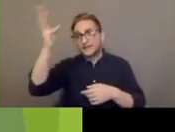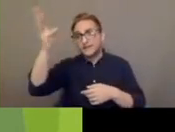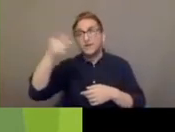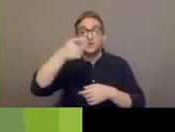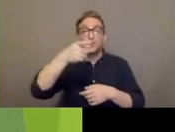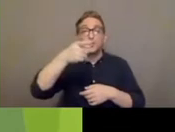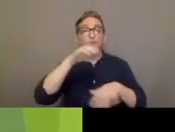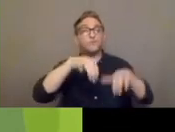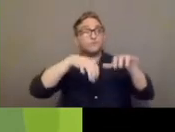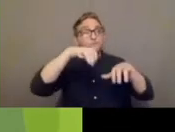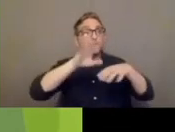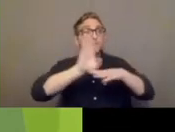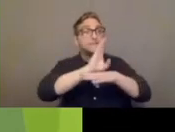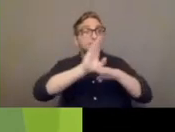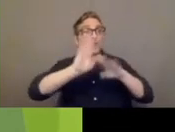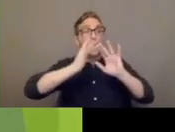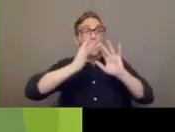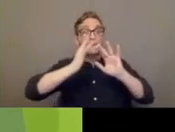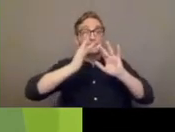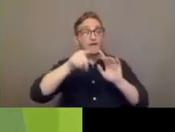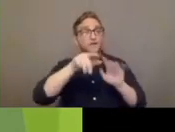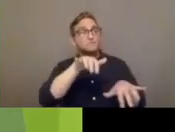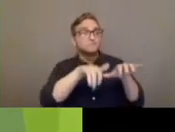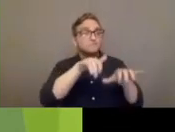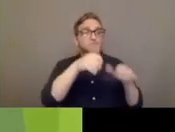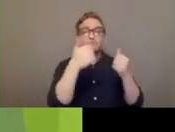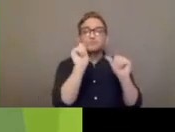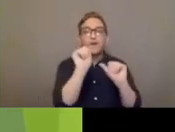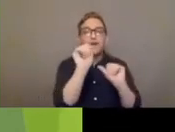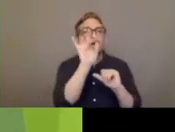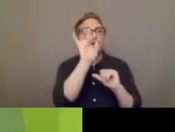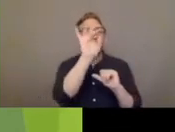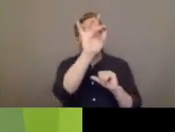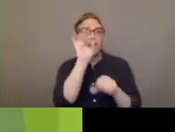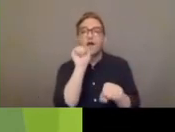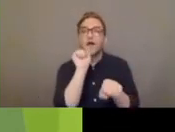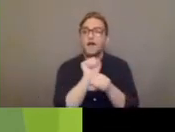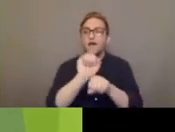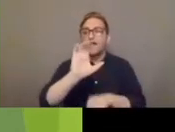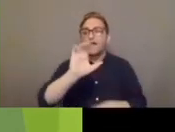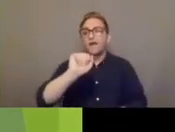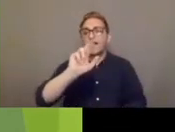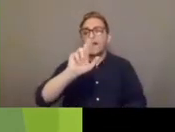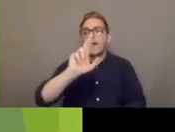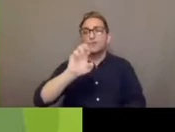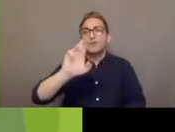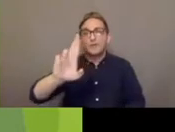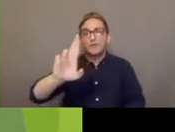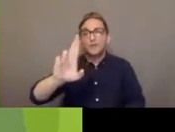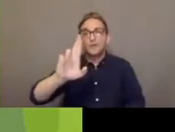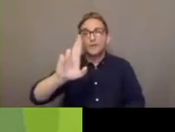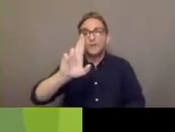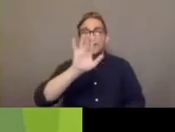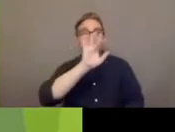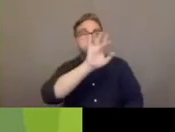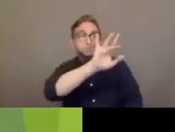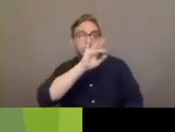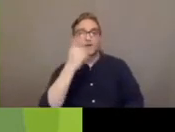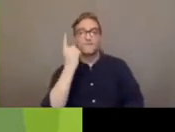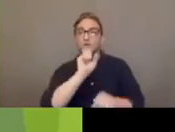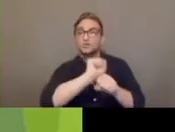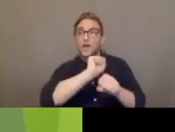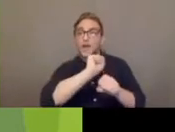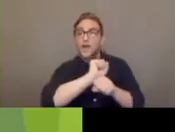you are trying to click on the career section to apply for a job, there should be an audio